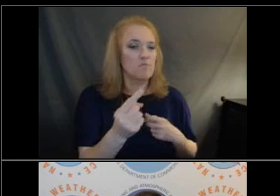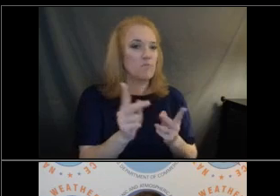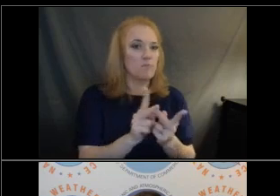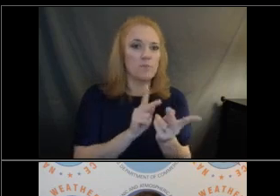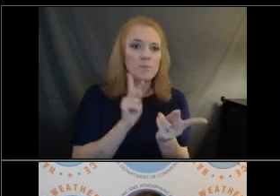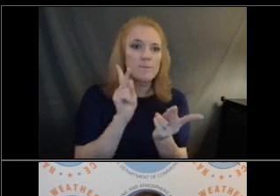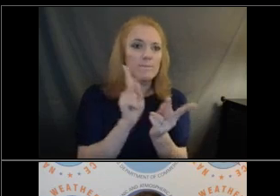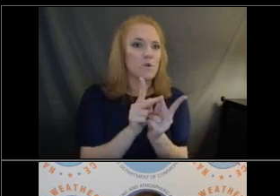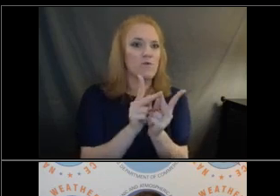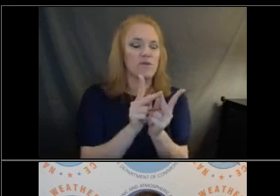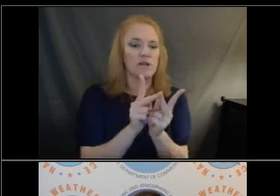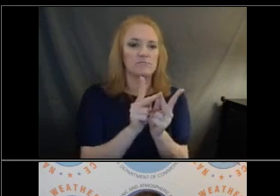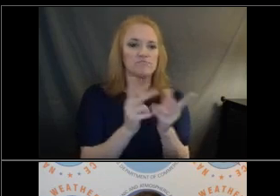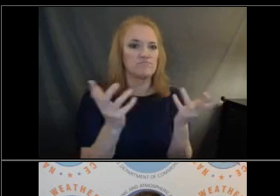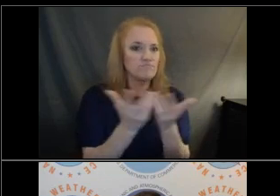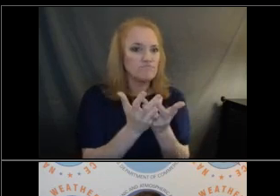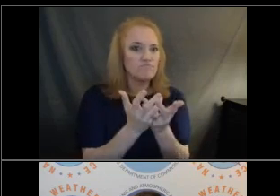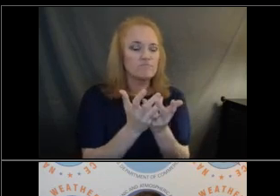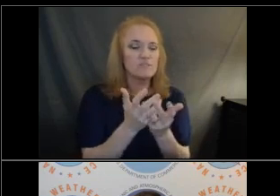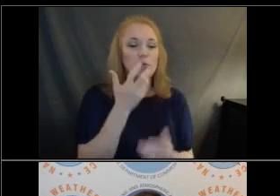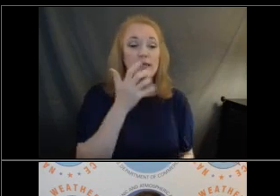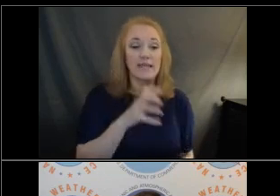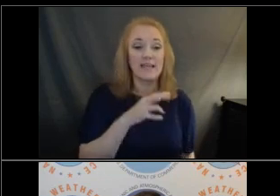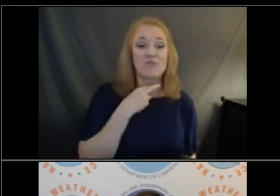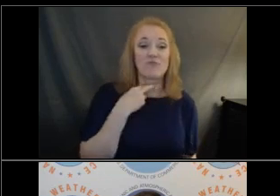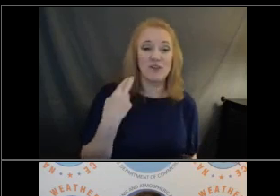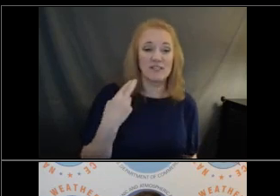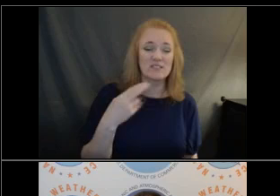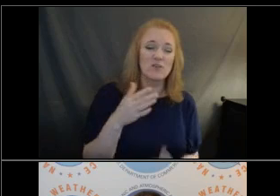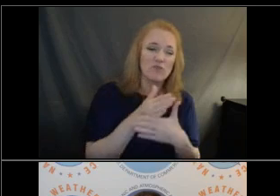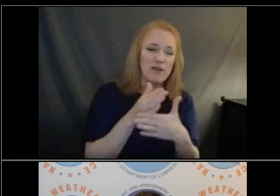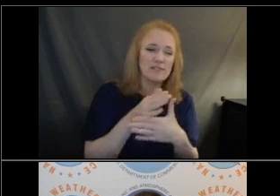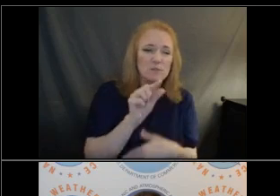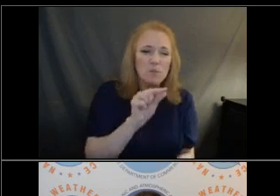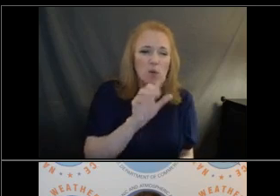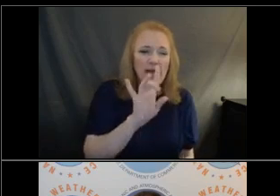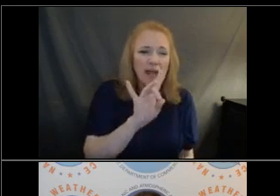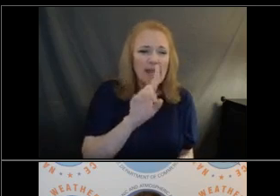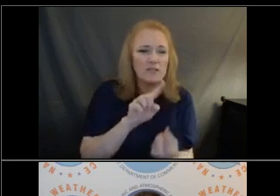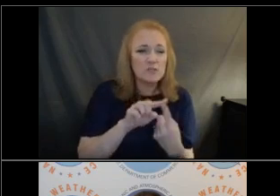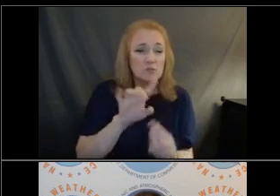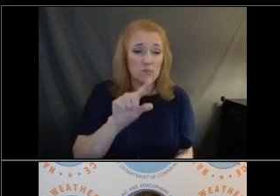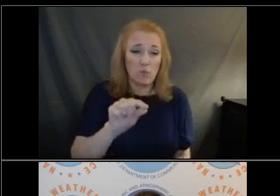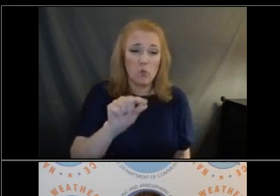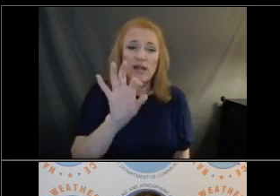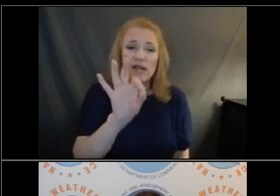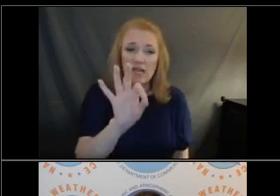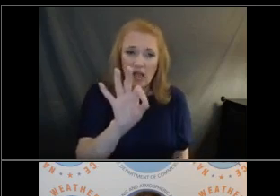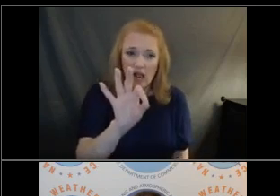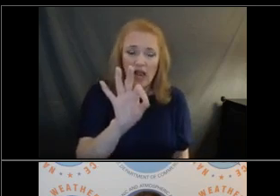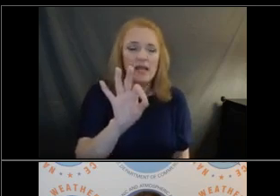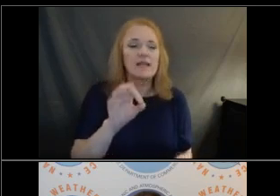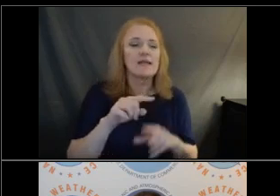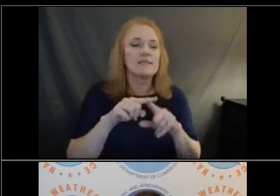correlation, HeatRisk ranges from 0.8 to 0.9 depending exactly where you are in the country,